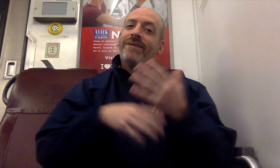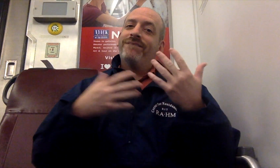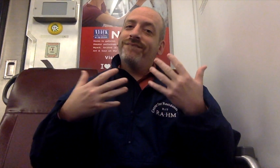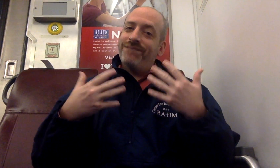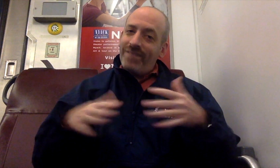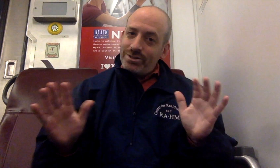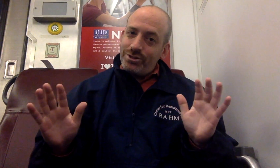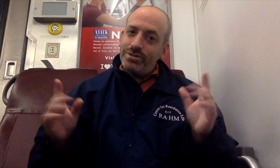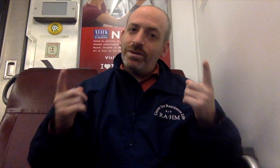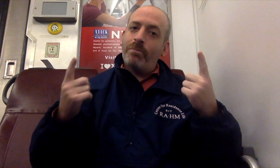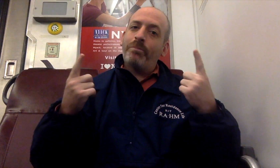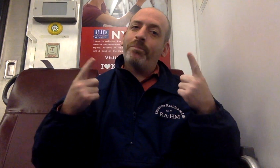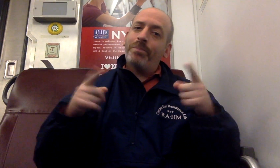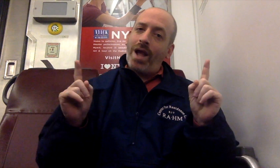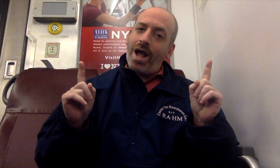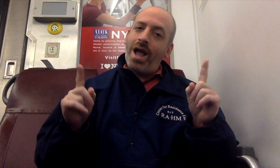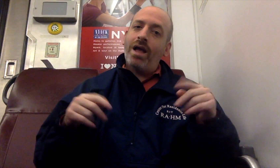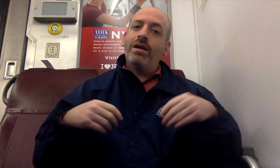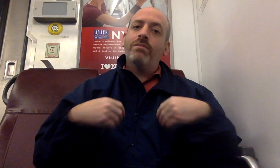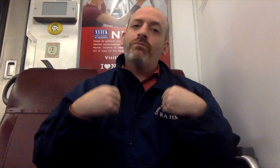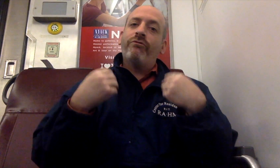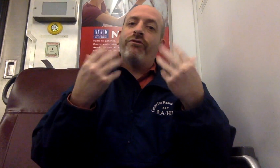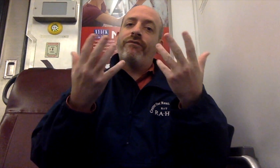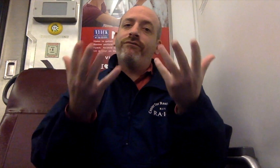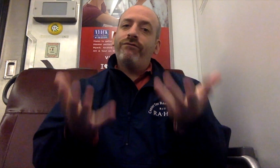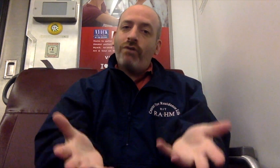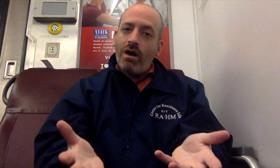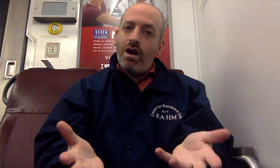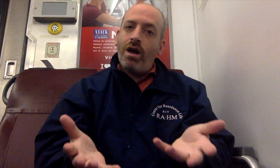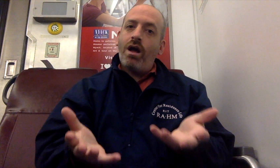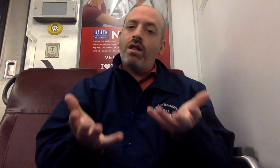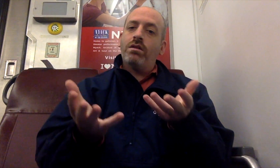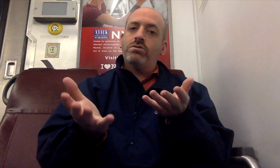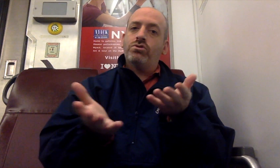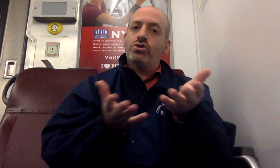that business provider DID provide you the accommodation